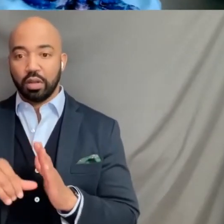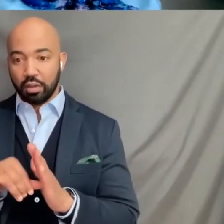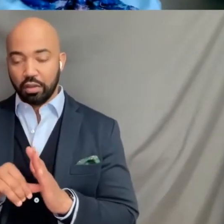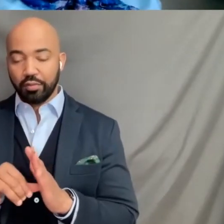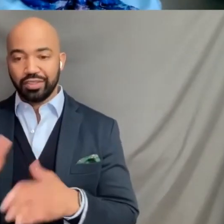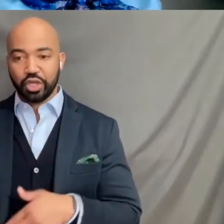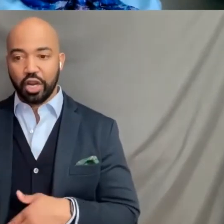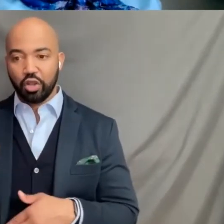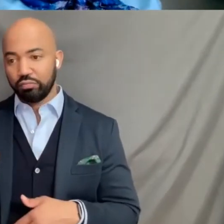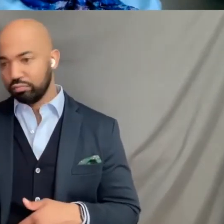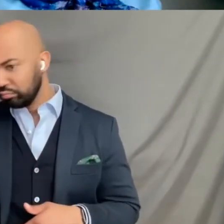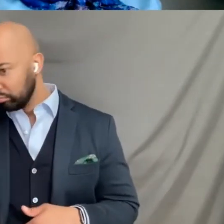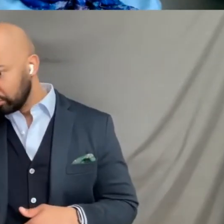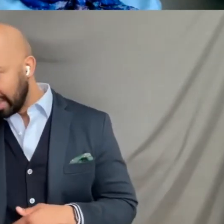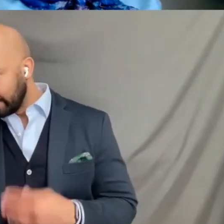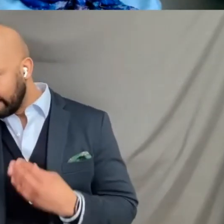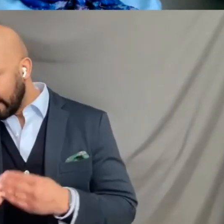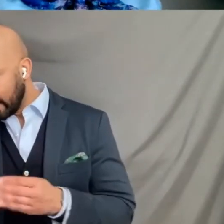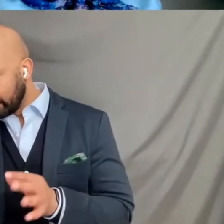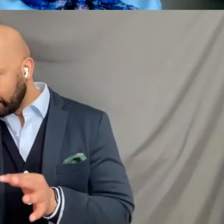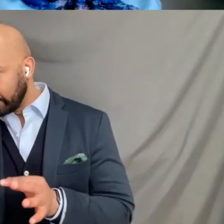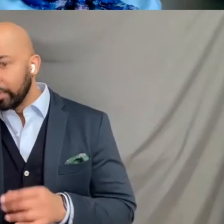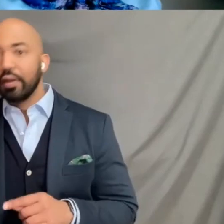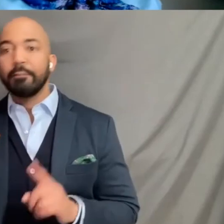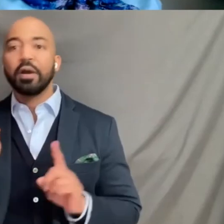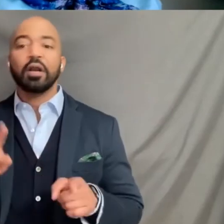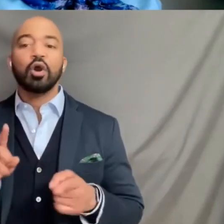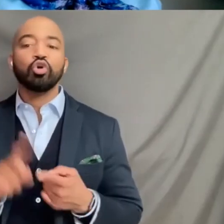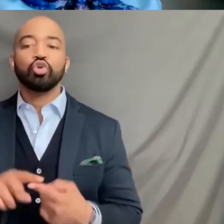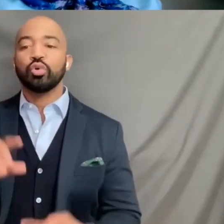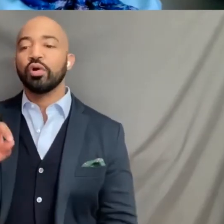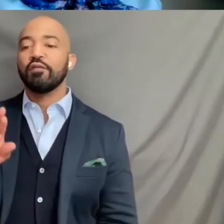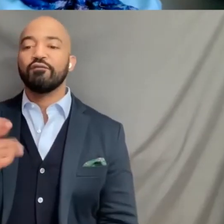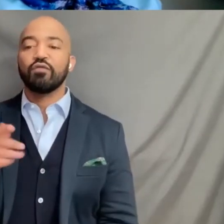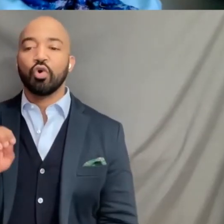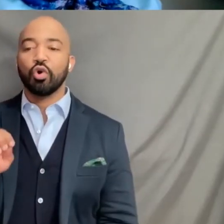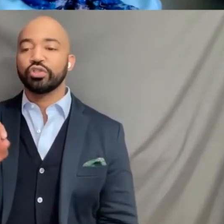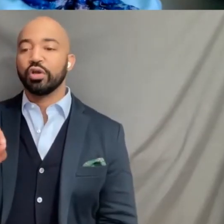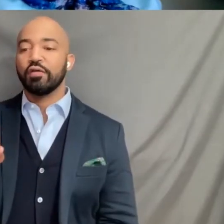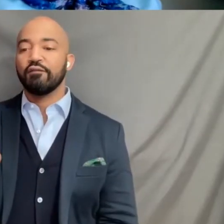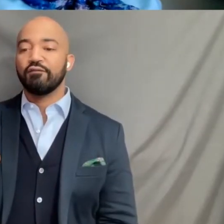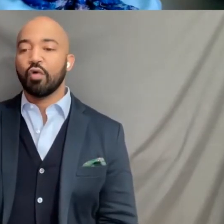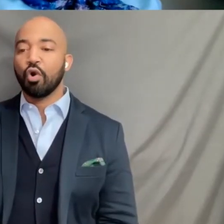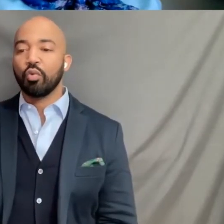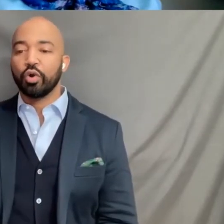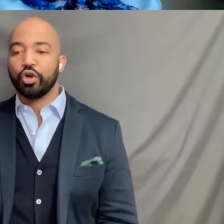that would be great. If not, you can look for FORGE Forward on YouTube. We'll also put it on our website